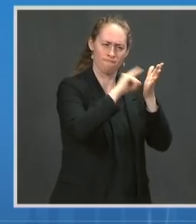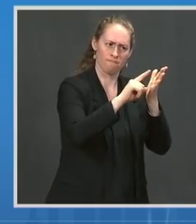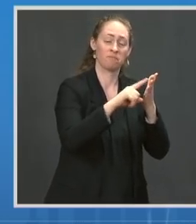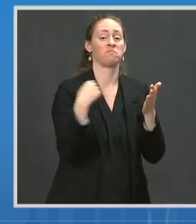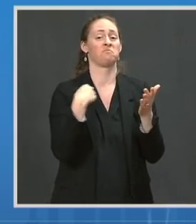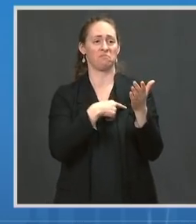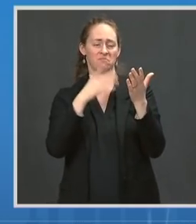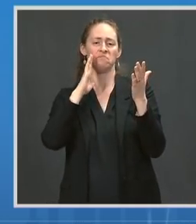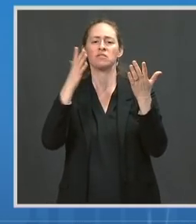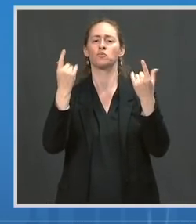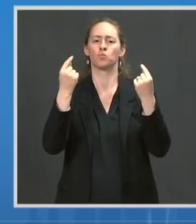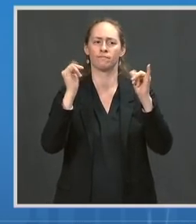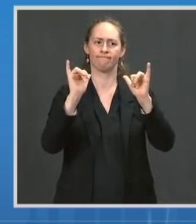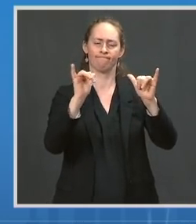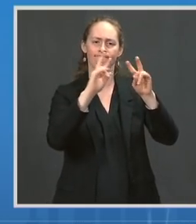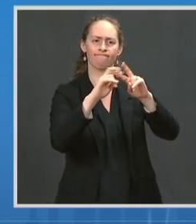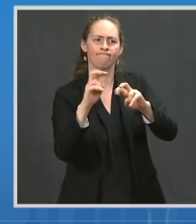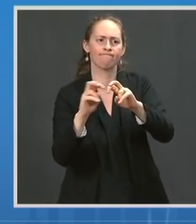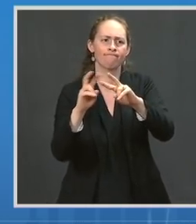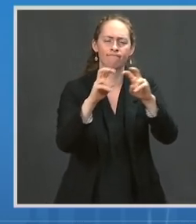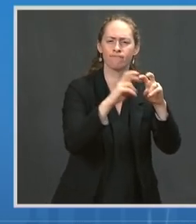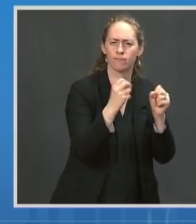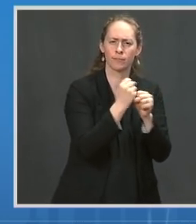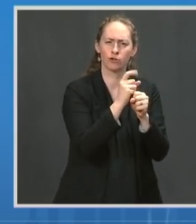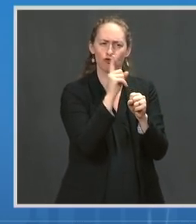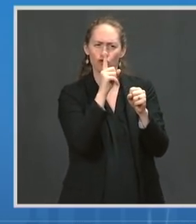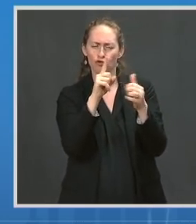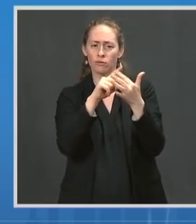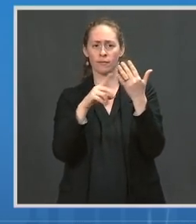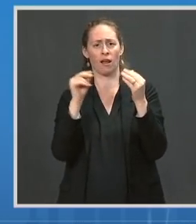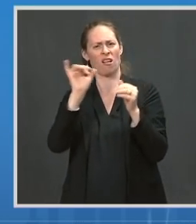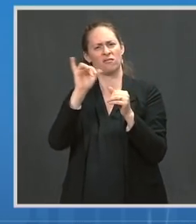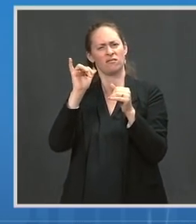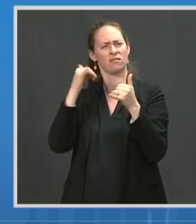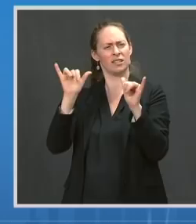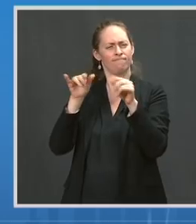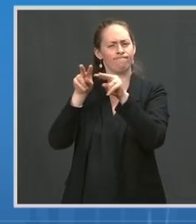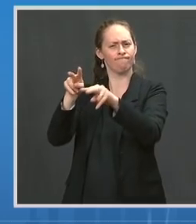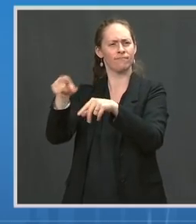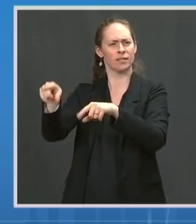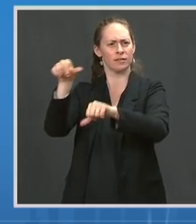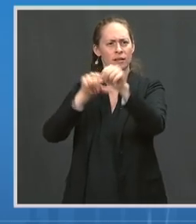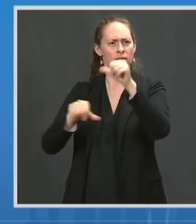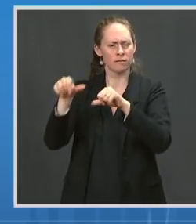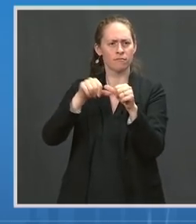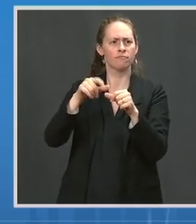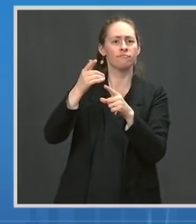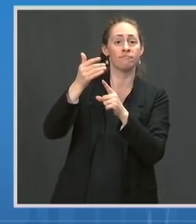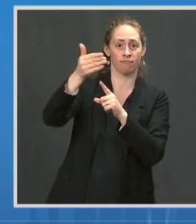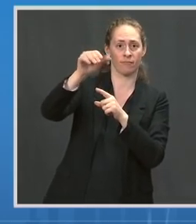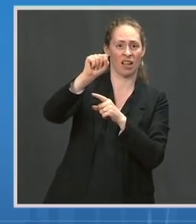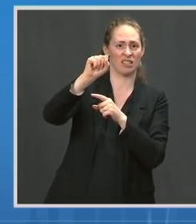and to evaluate the emerging science. ACIP will meet again this Friday, April 23rd,